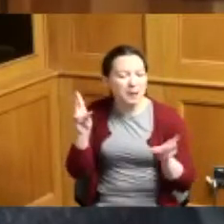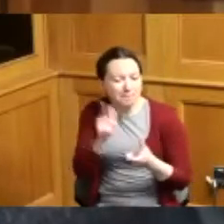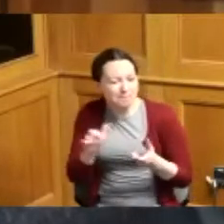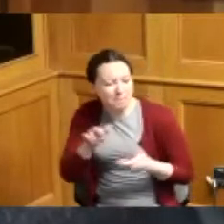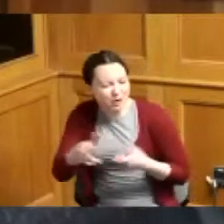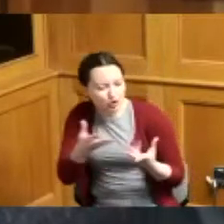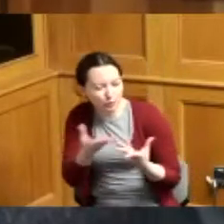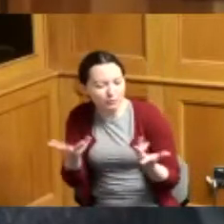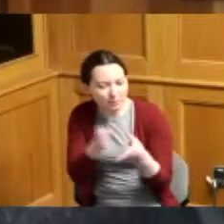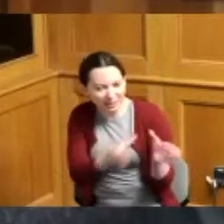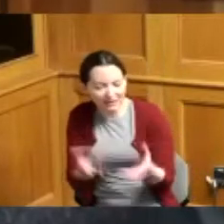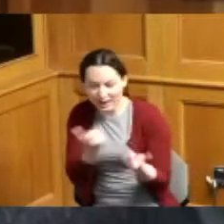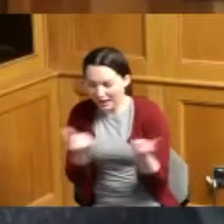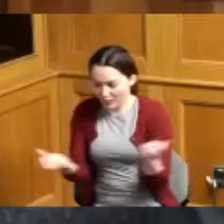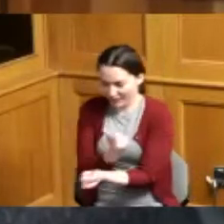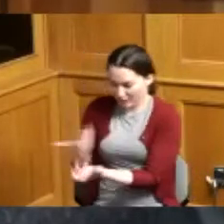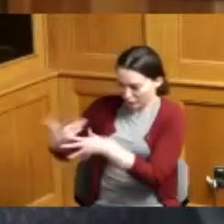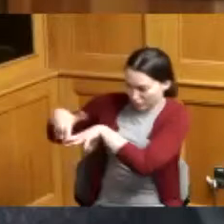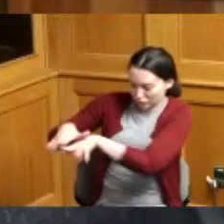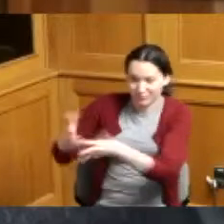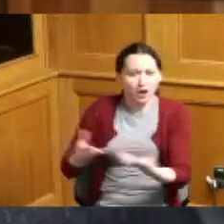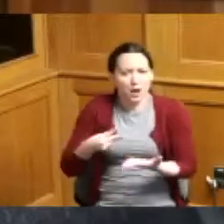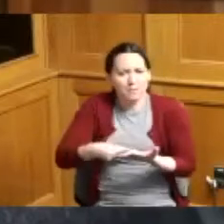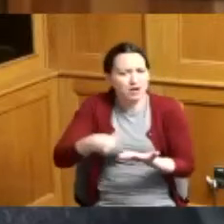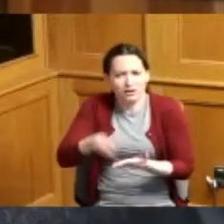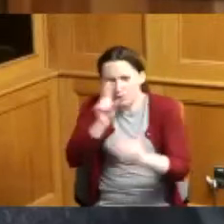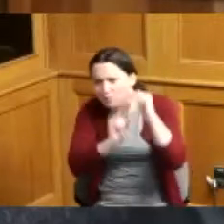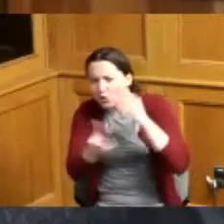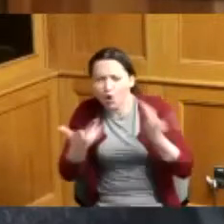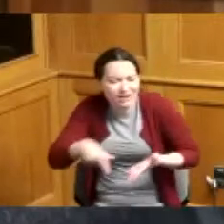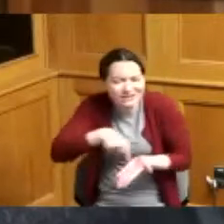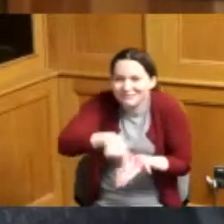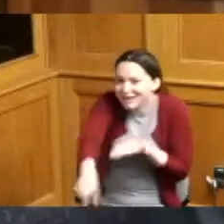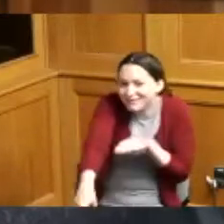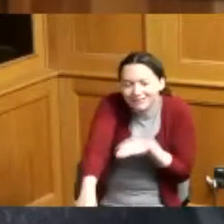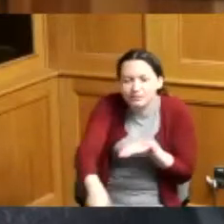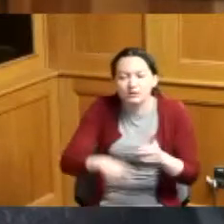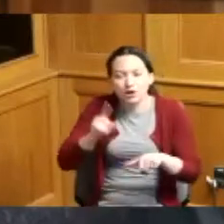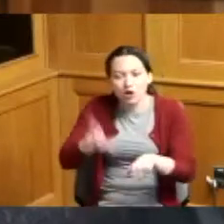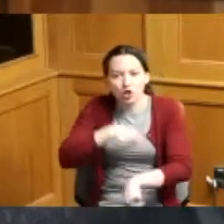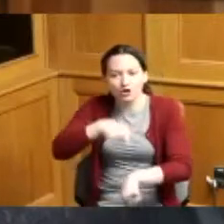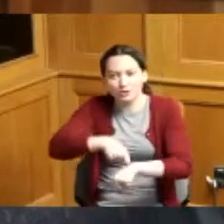fits in to money we're already spending because of these plans and the long-term nature of what we do